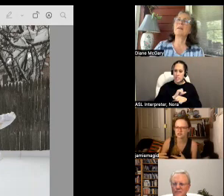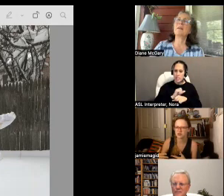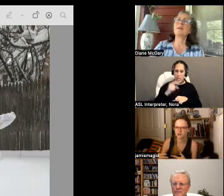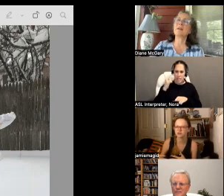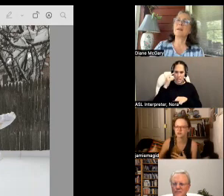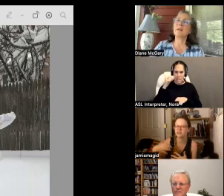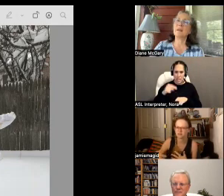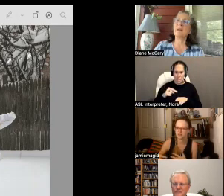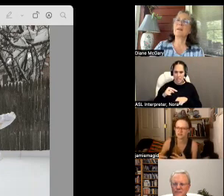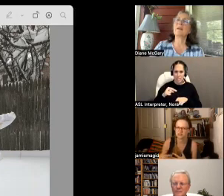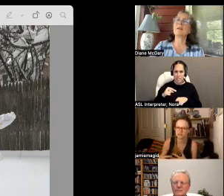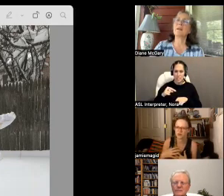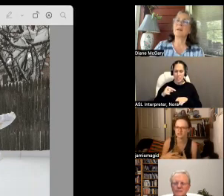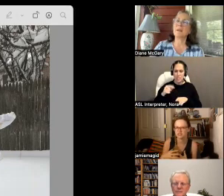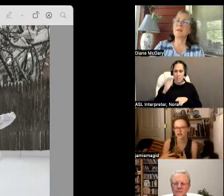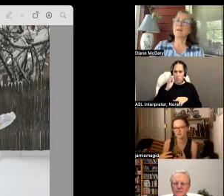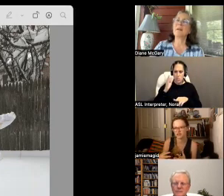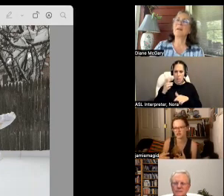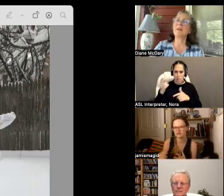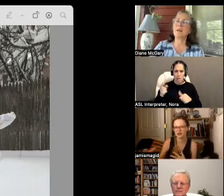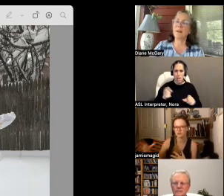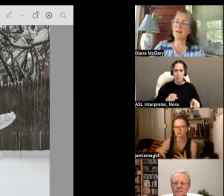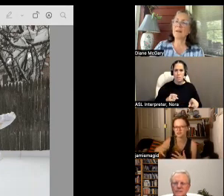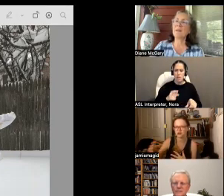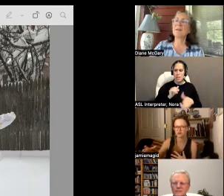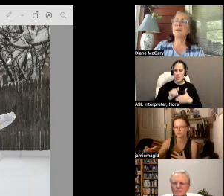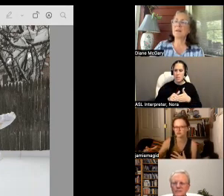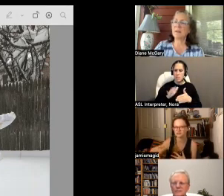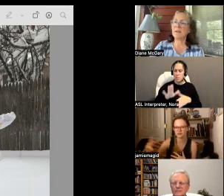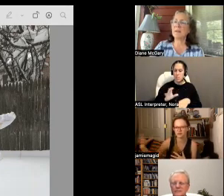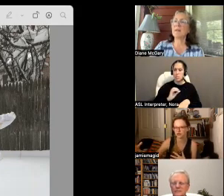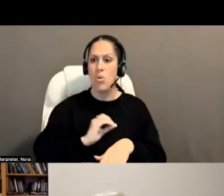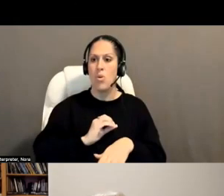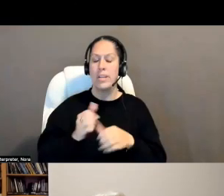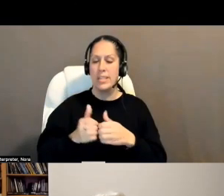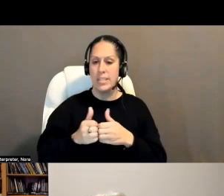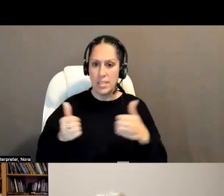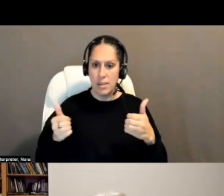is going-- or believe that this is going to happen. And that was its own separate thought.